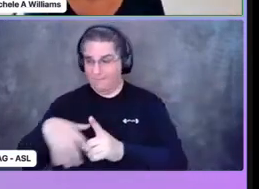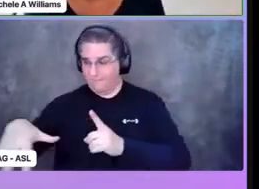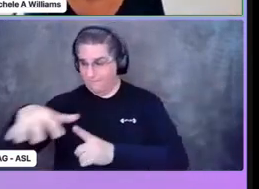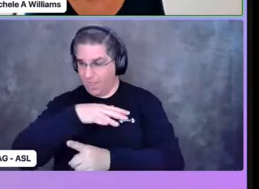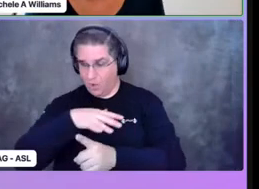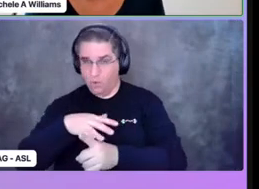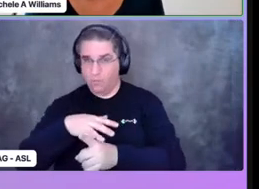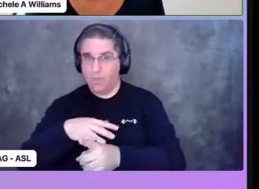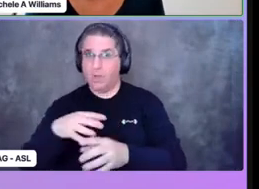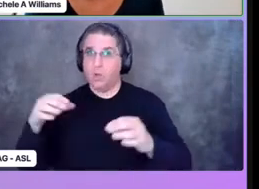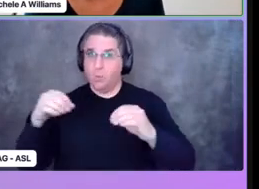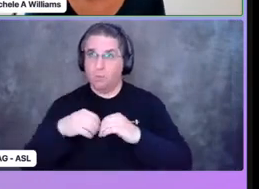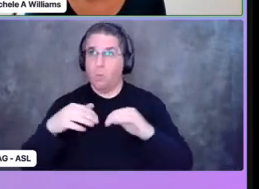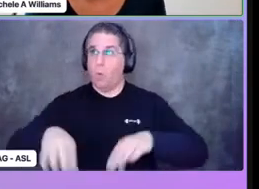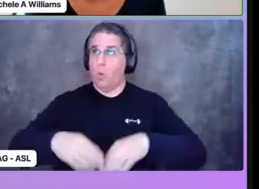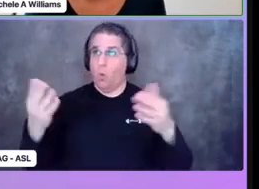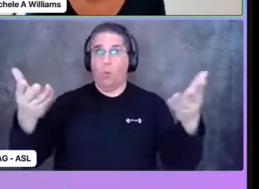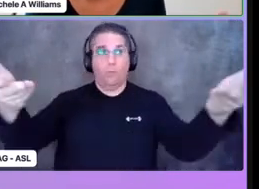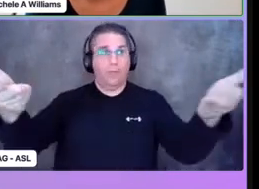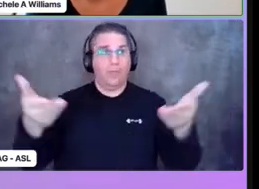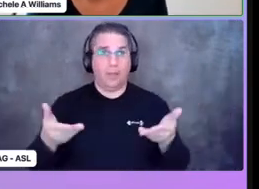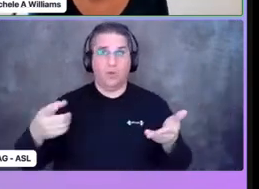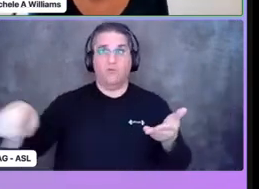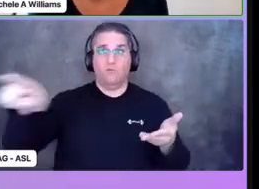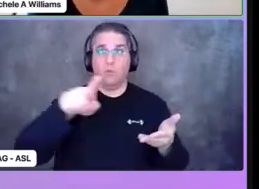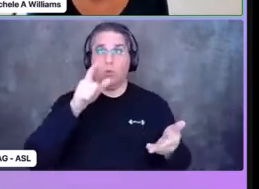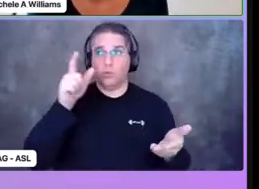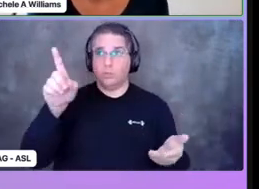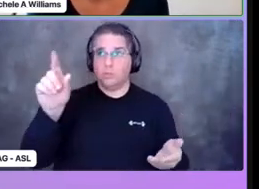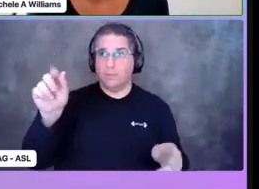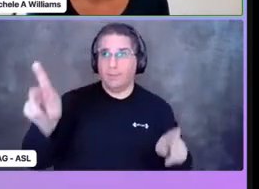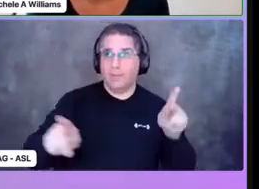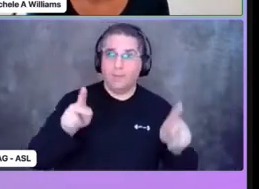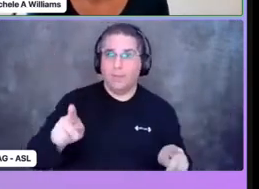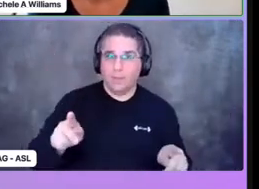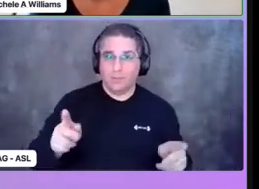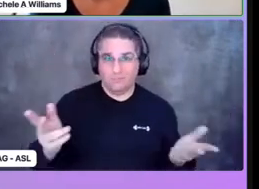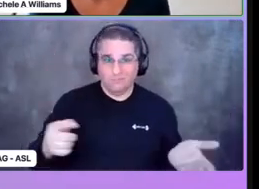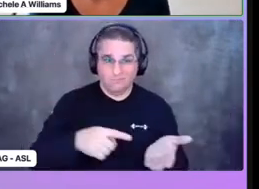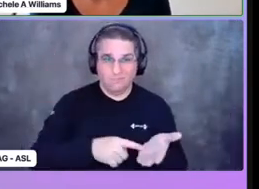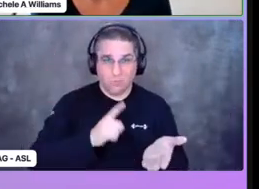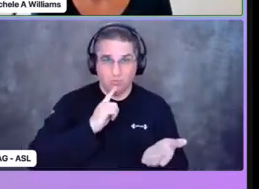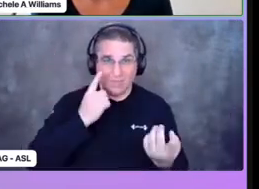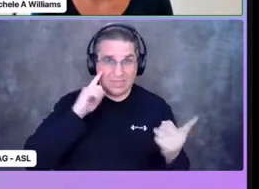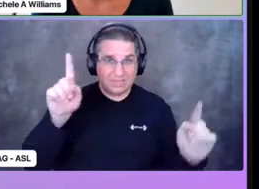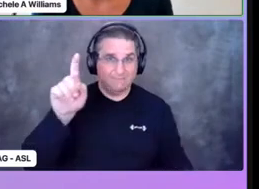guidelines, what do the guidelines say and are we creating an environment that is conducive for the type of